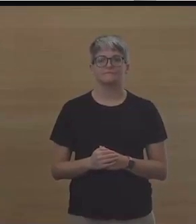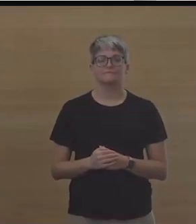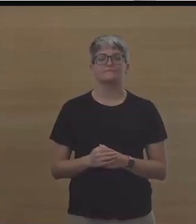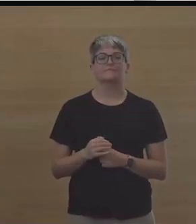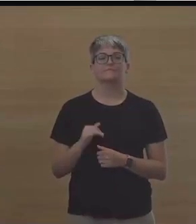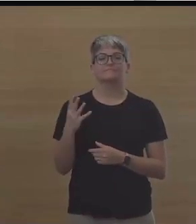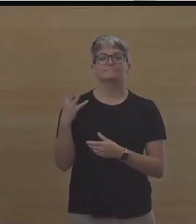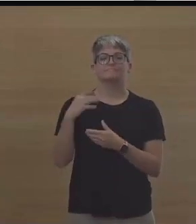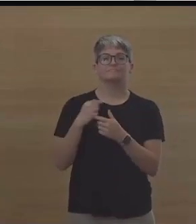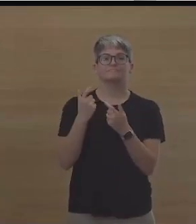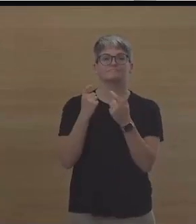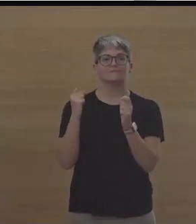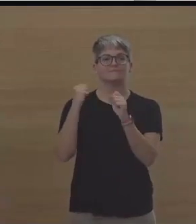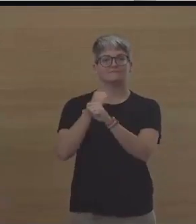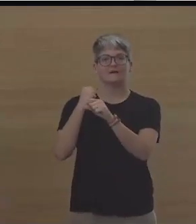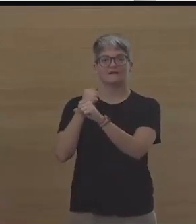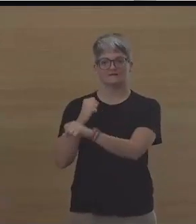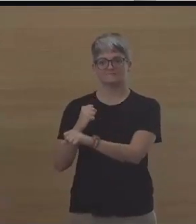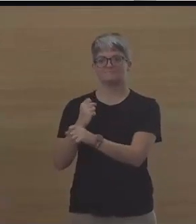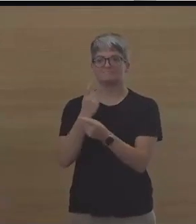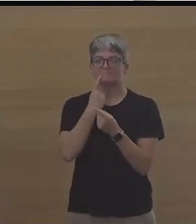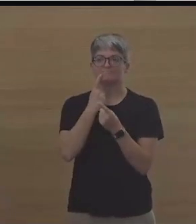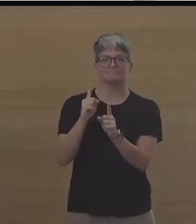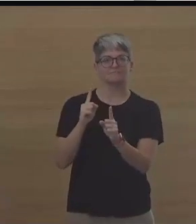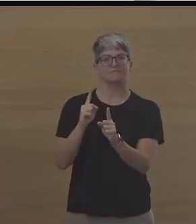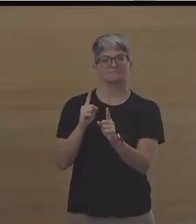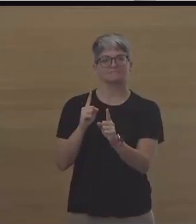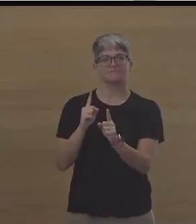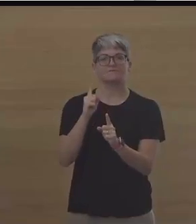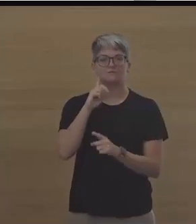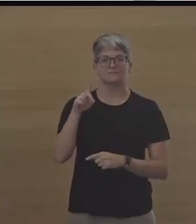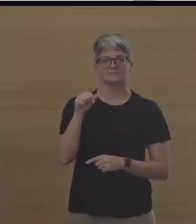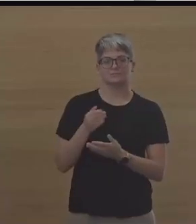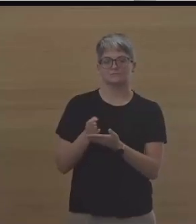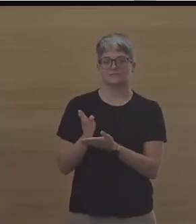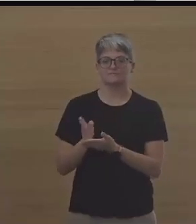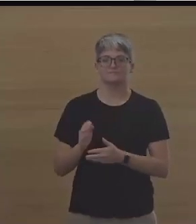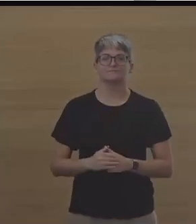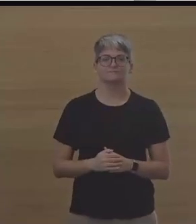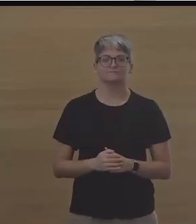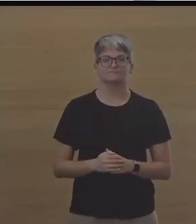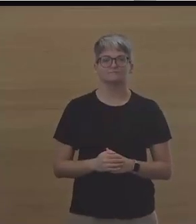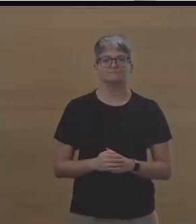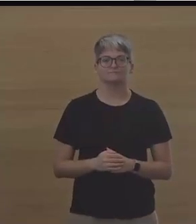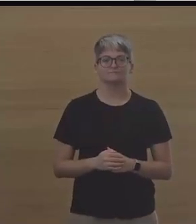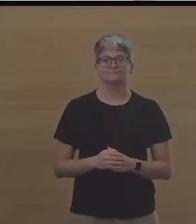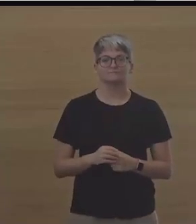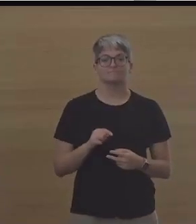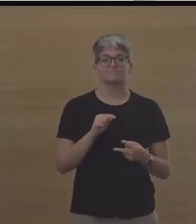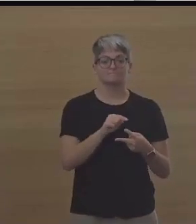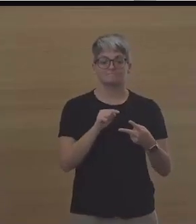These efforts helped push to make this curriculum